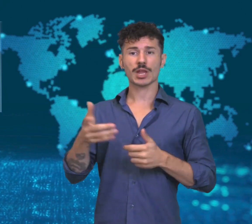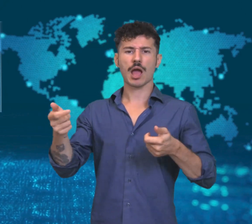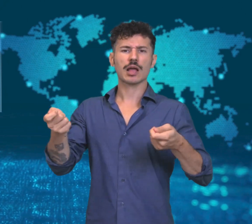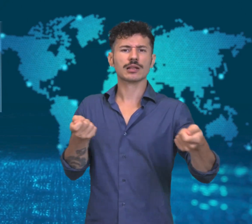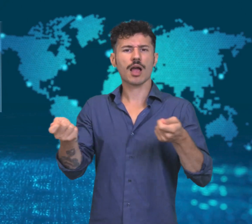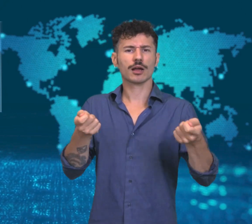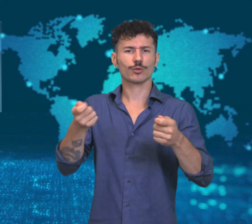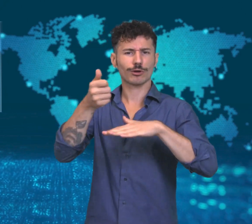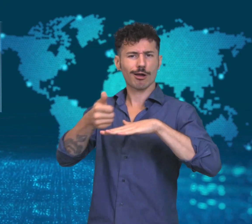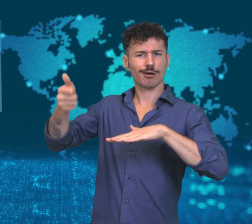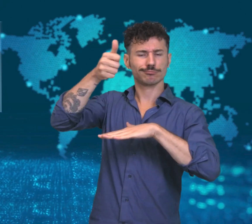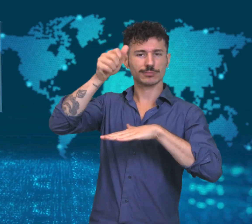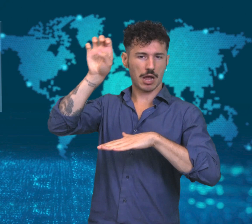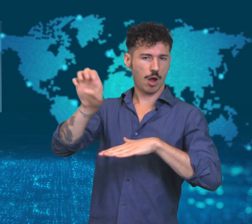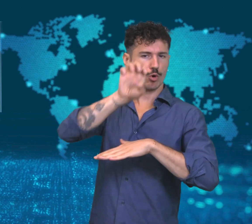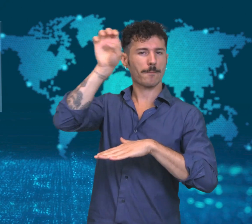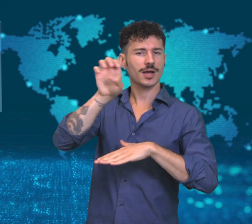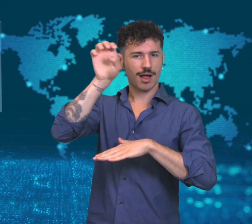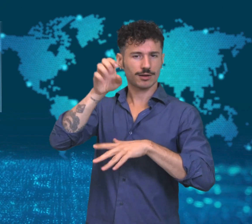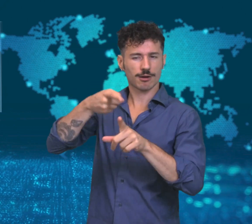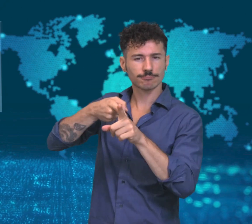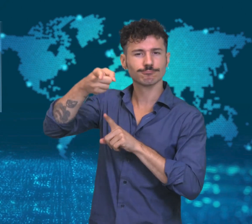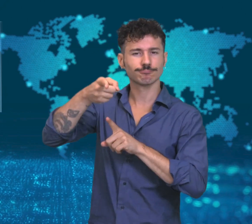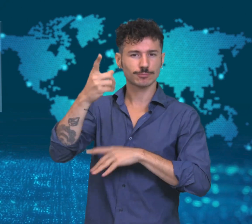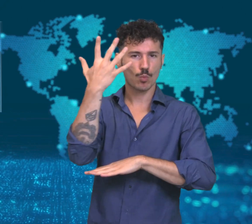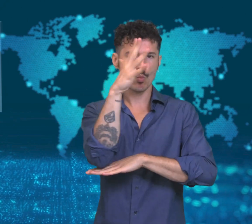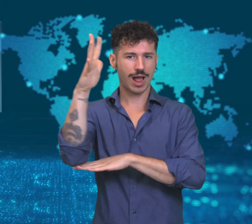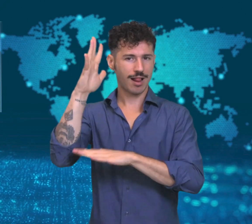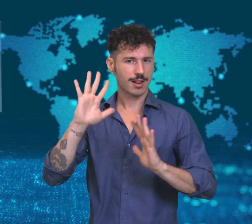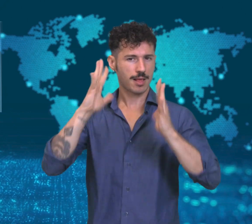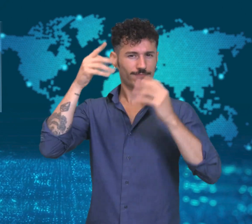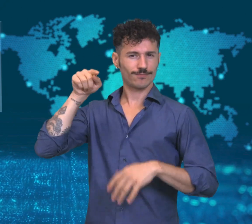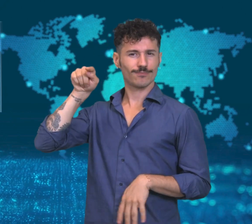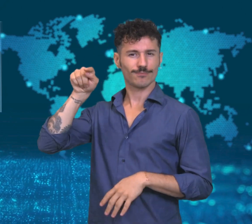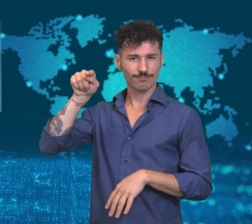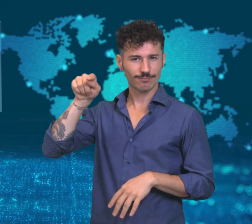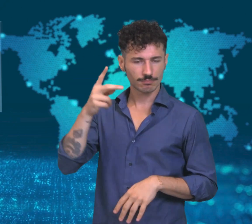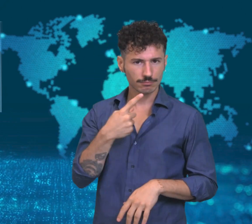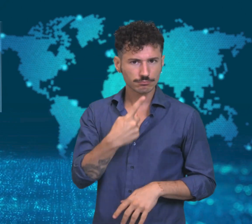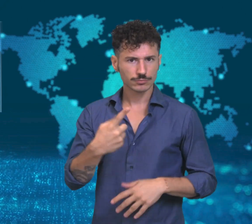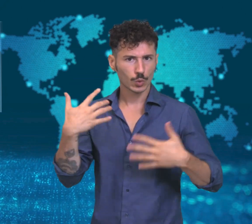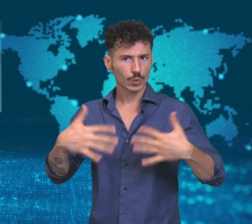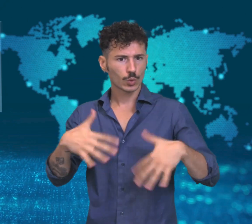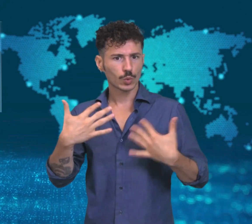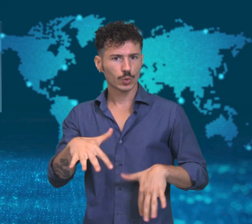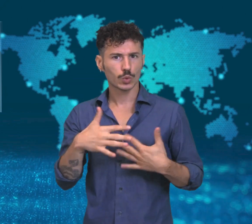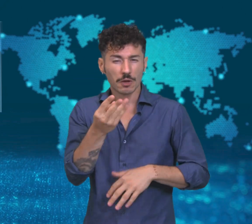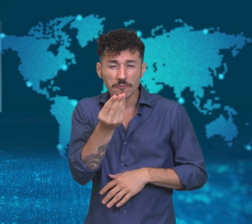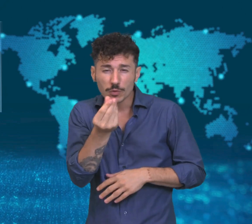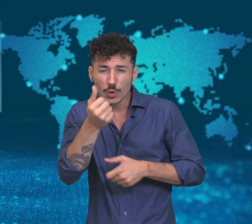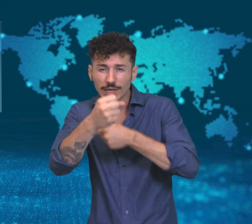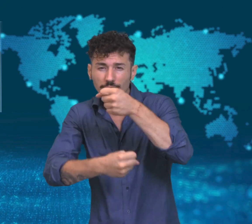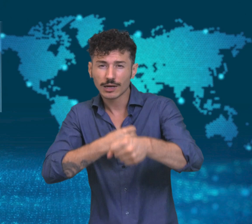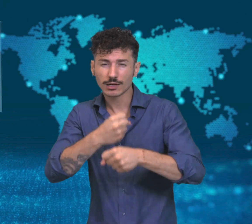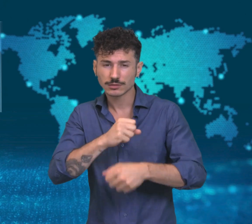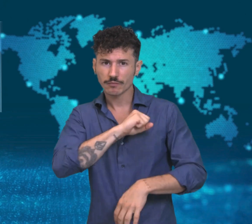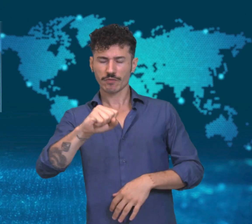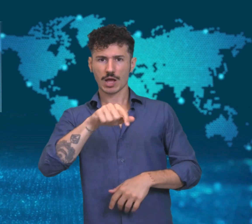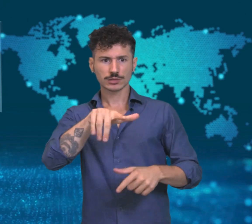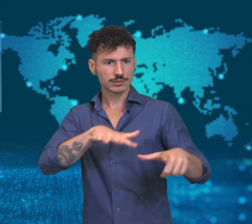The Director of European Wildlife says that the area has experienced a